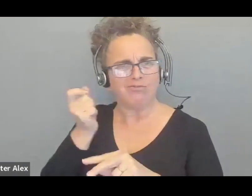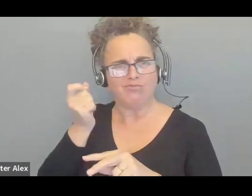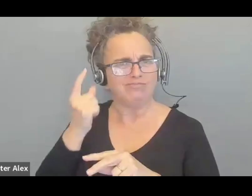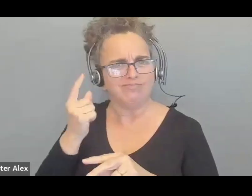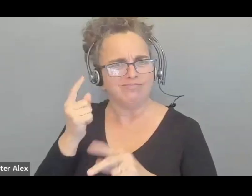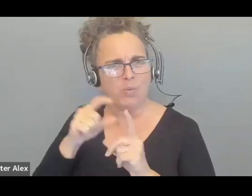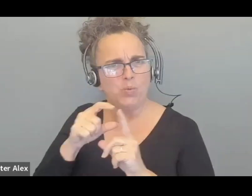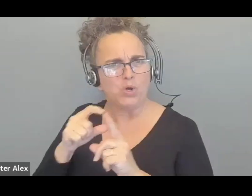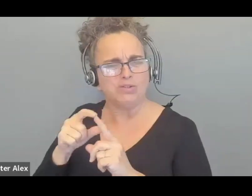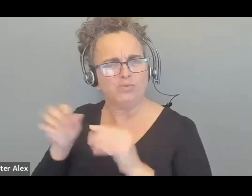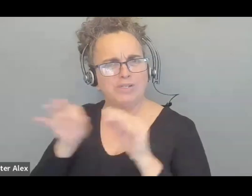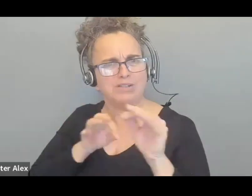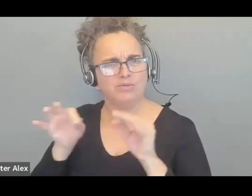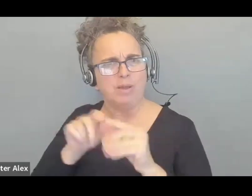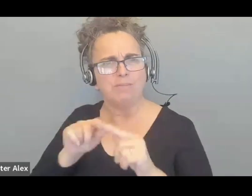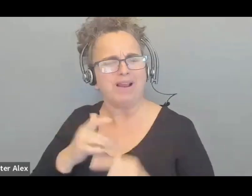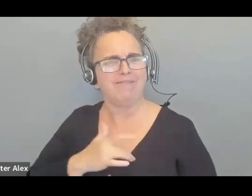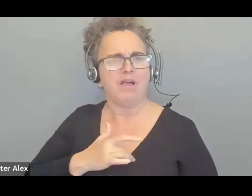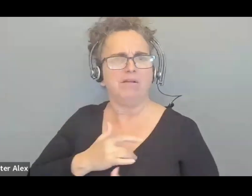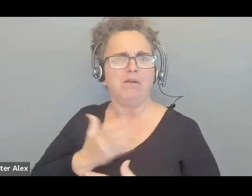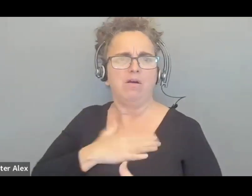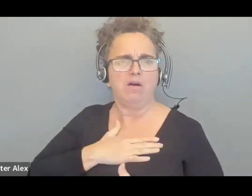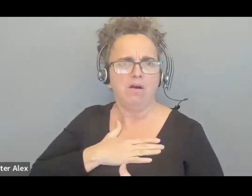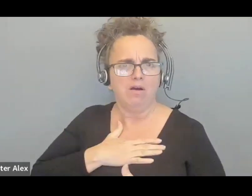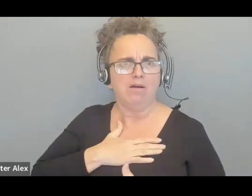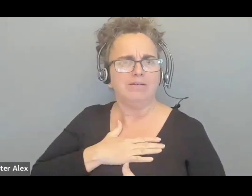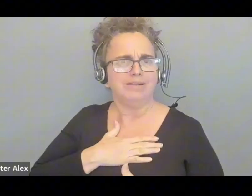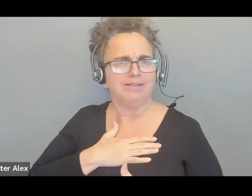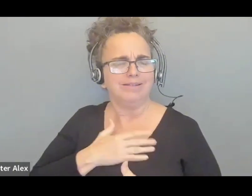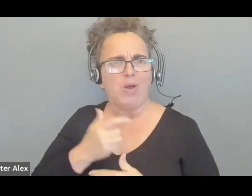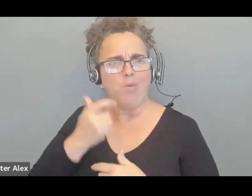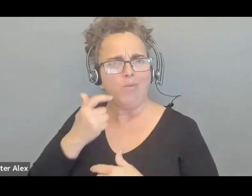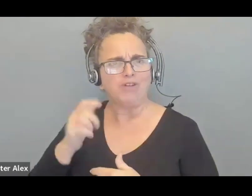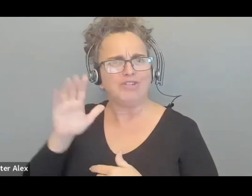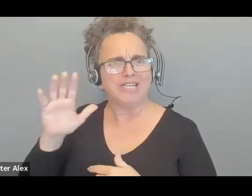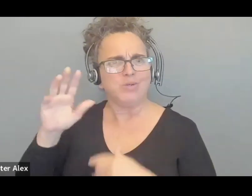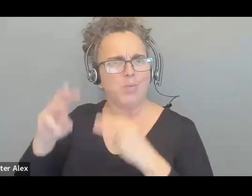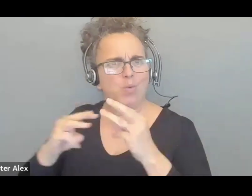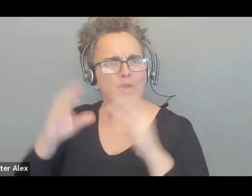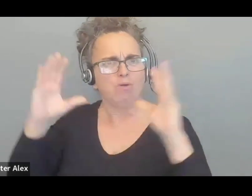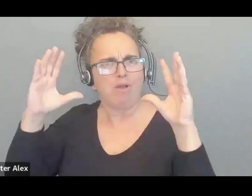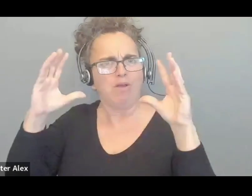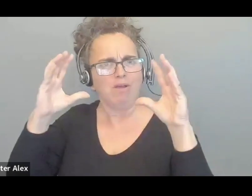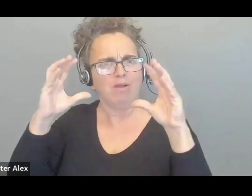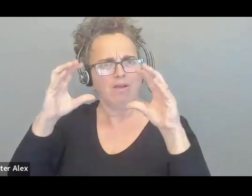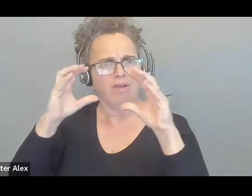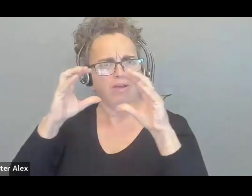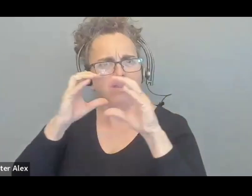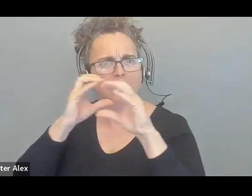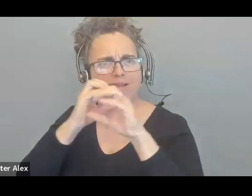but I felt it deeply. I watched as the world became harder for him, you know, the small things like, you know, being able